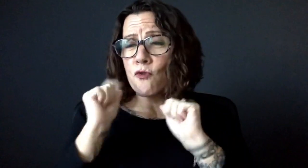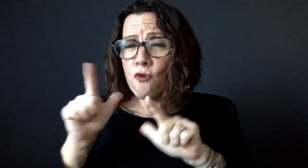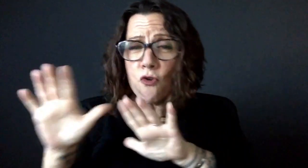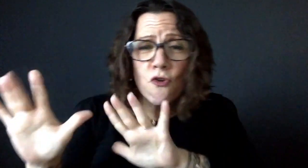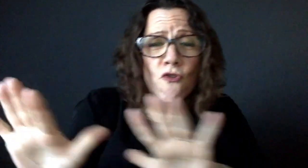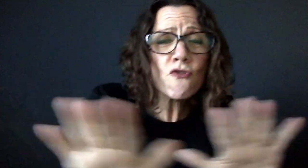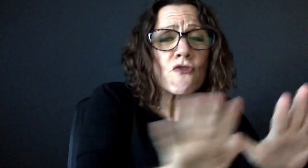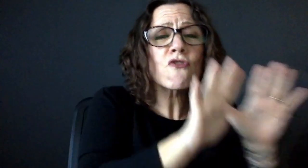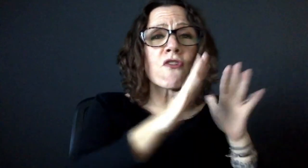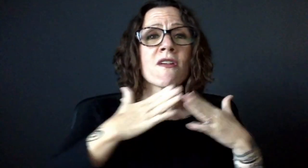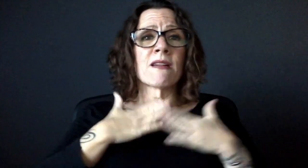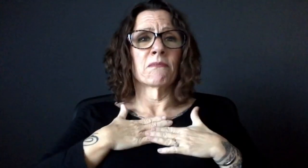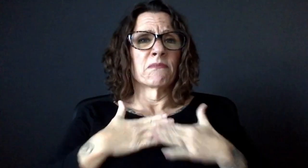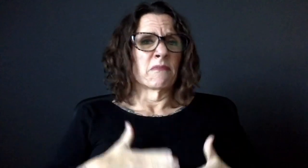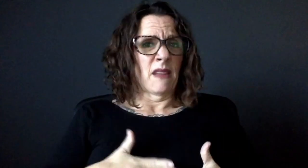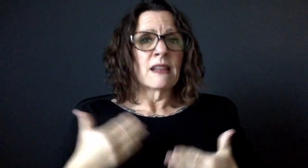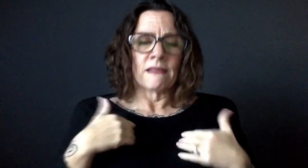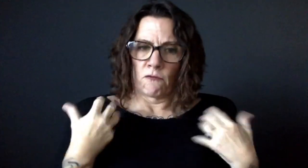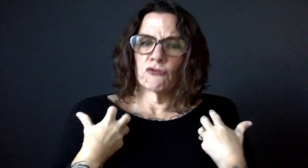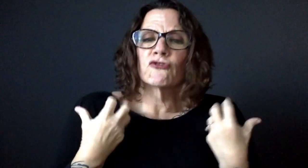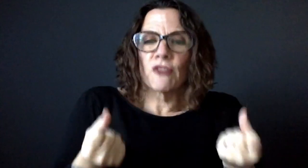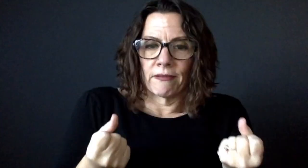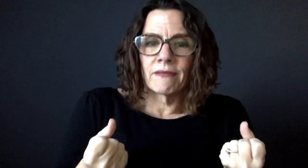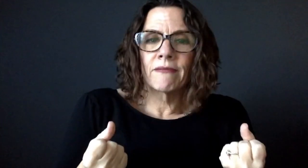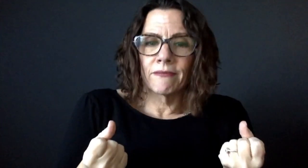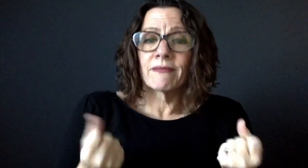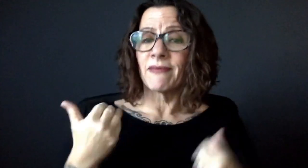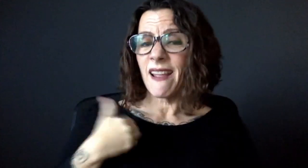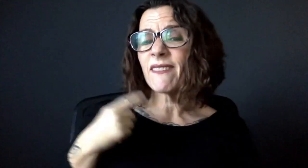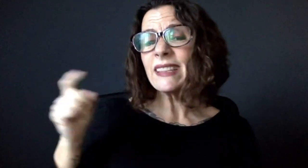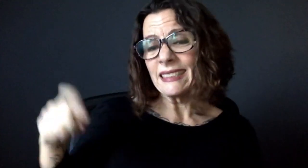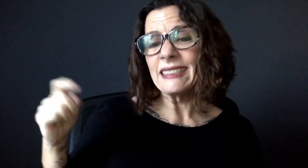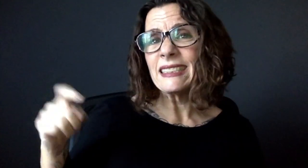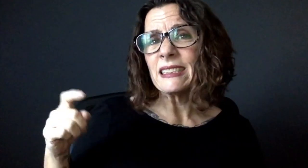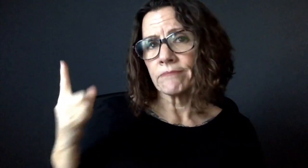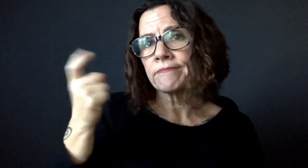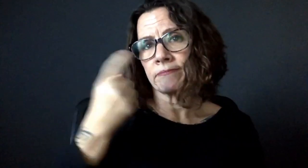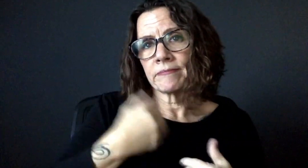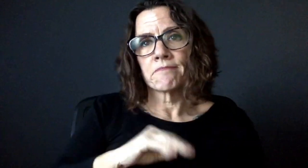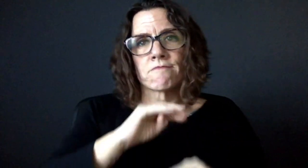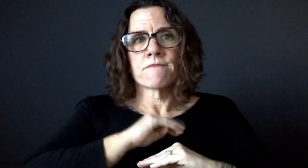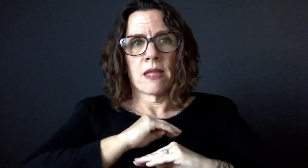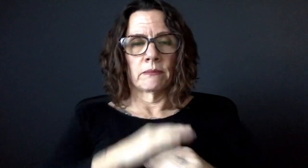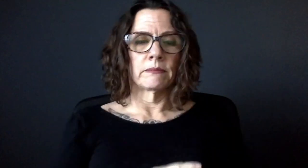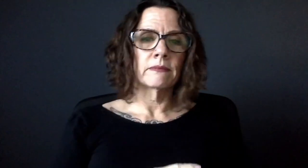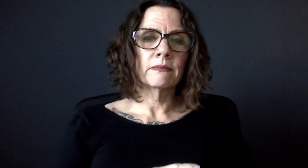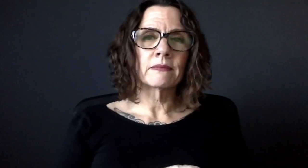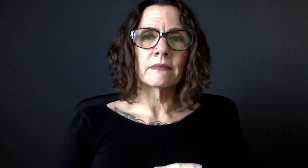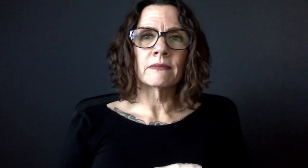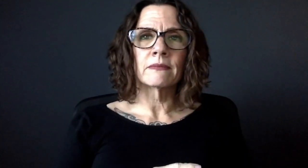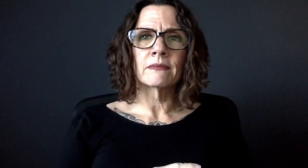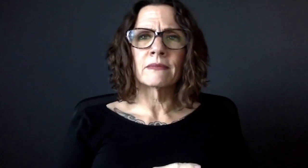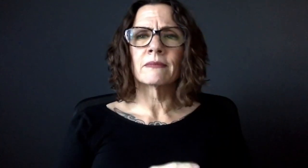that all bodies have strengths and needs that must be met.